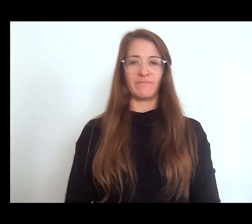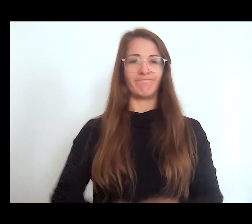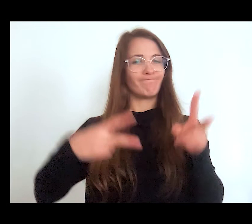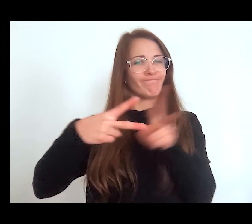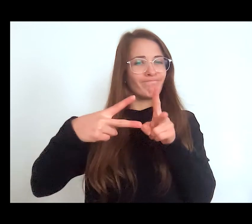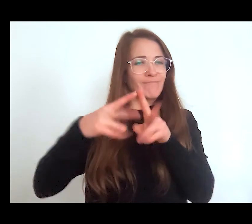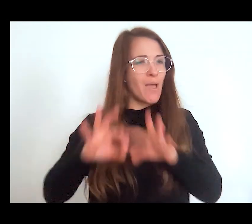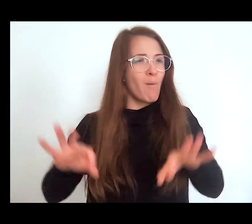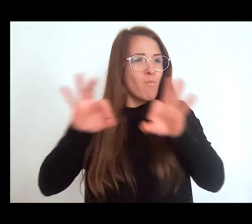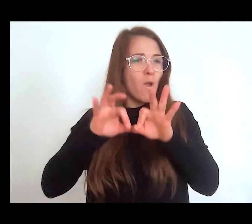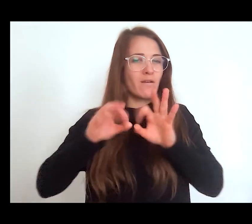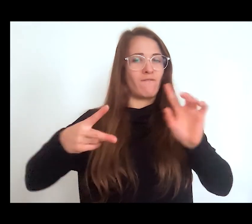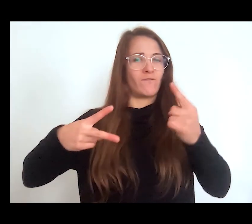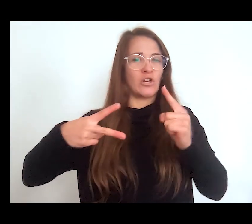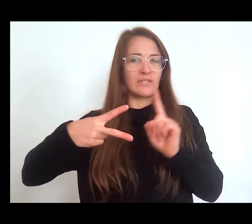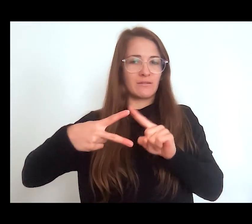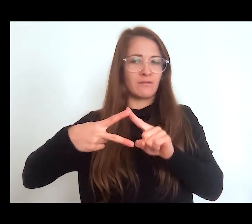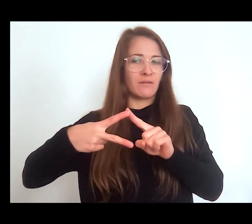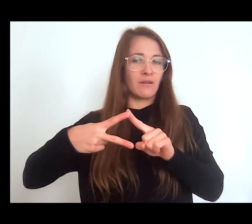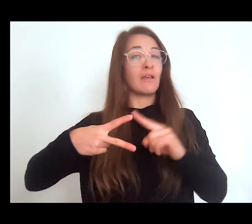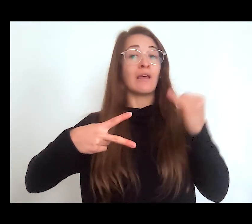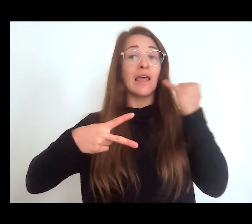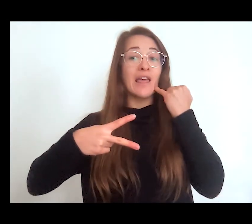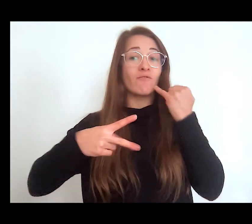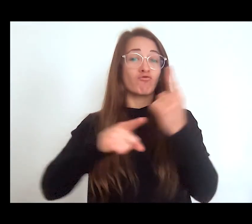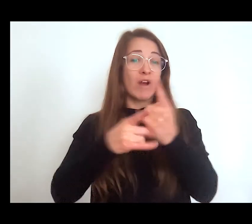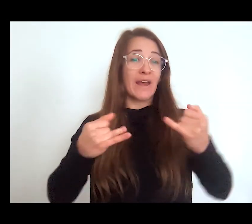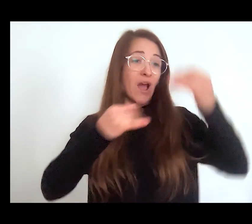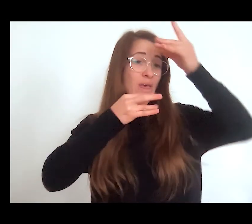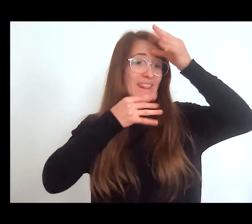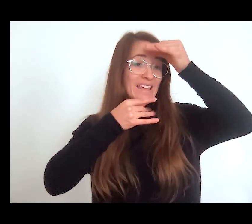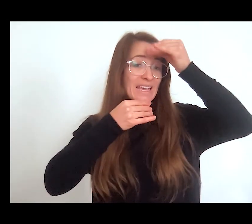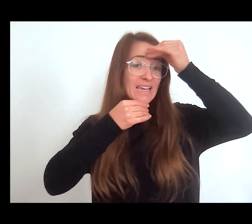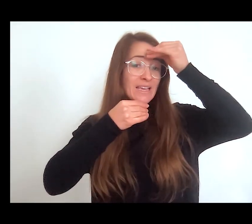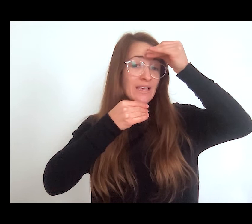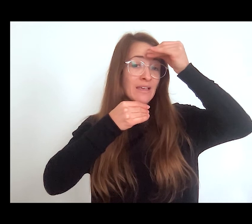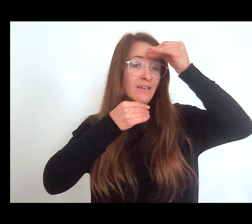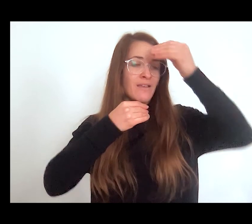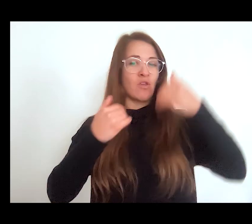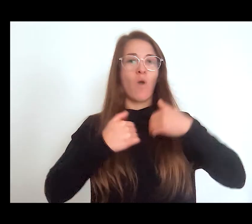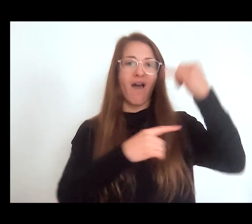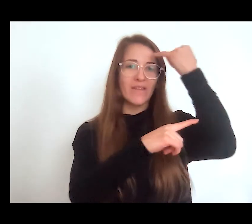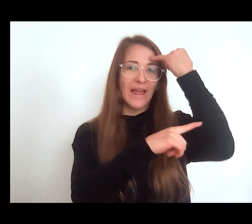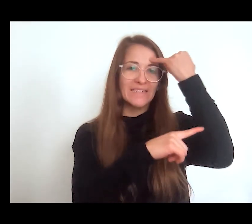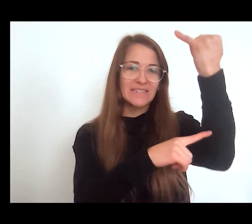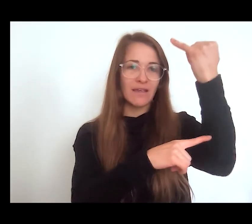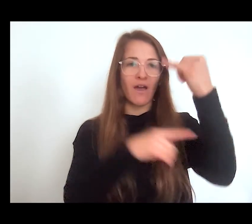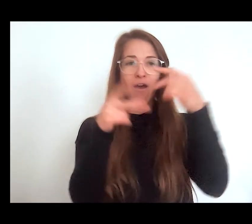I THINK THE TWO MOST IMPORTANT THINGS IS ONE, IF IN YOUR MIND RIGHT NOW YOU HAVE AN